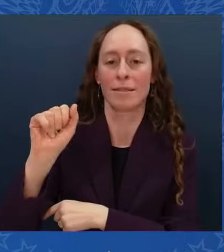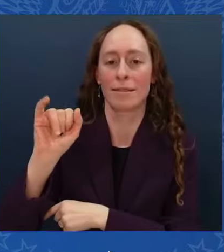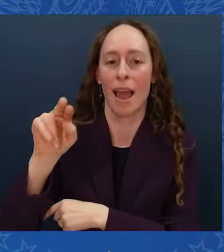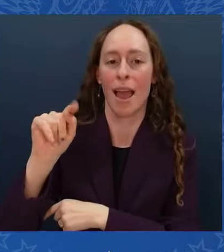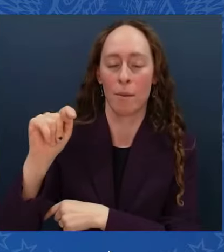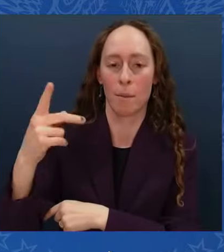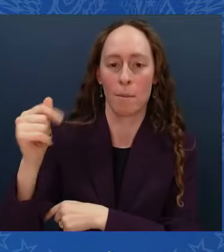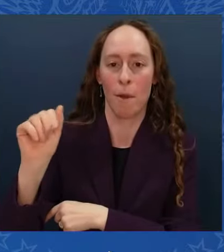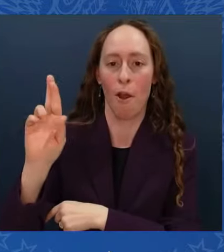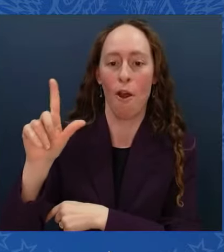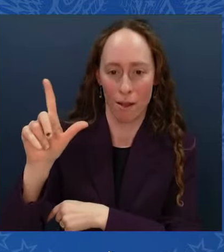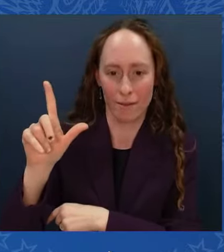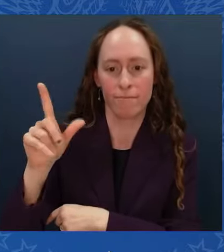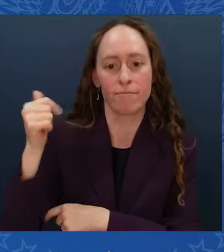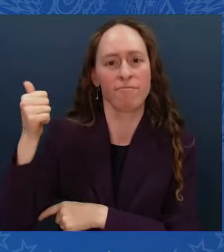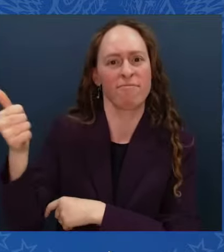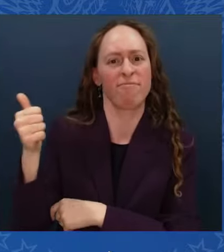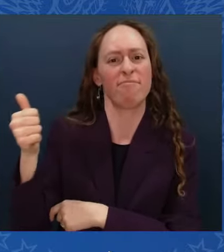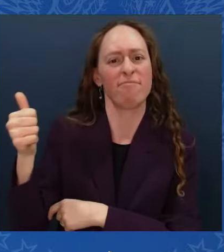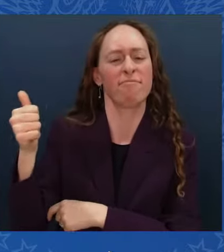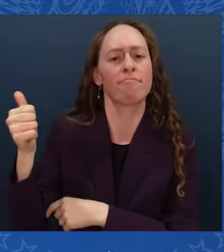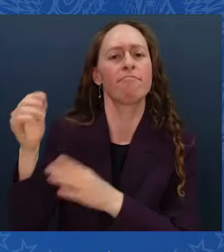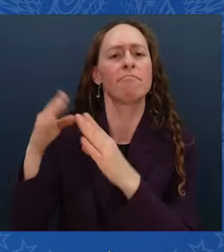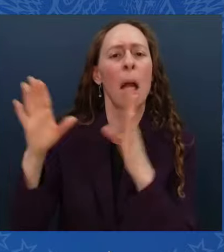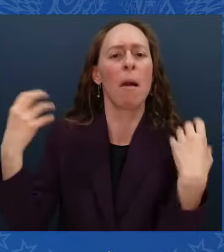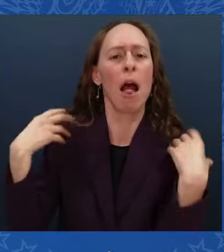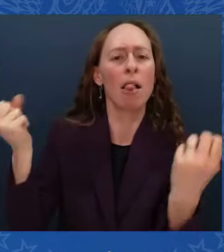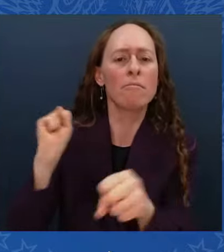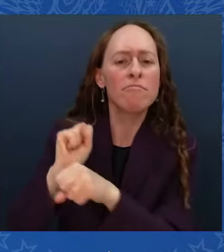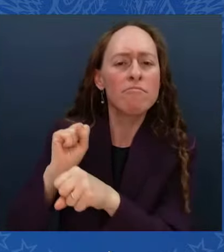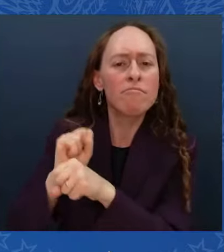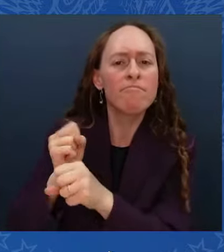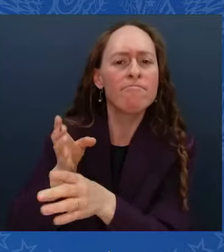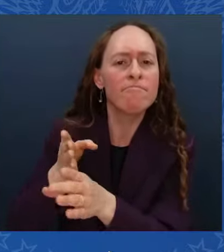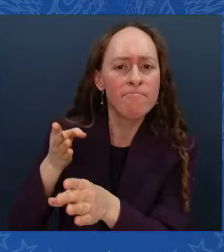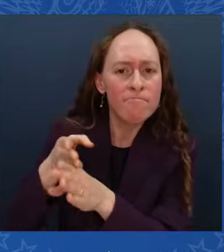who has dedicated her career to supporting under underserved communities.